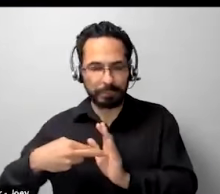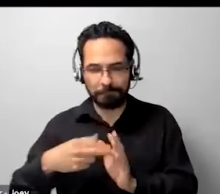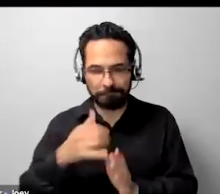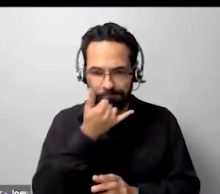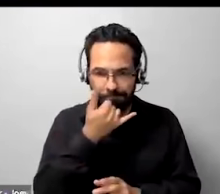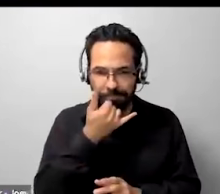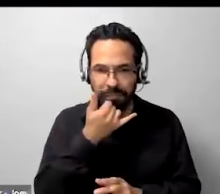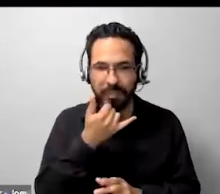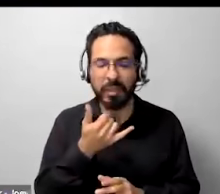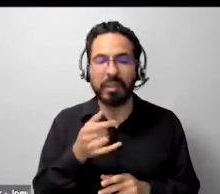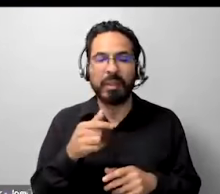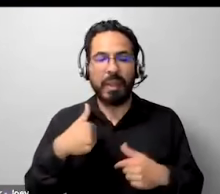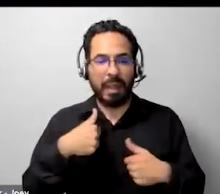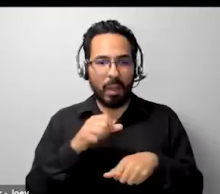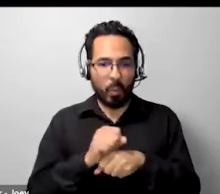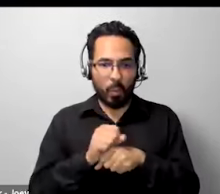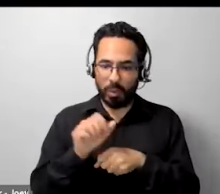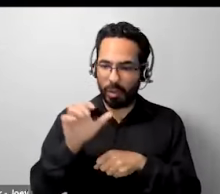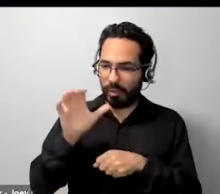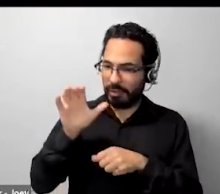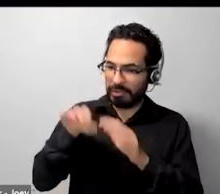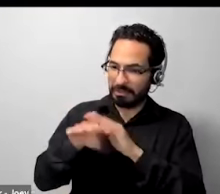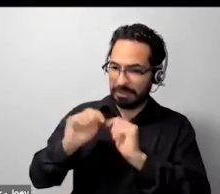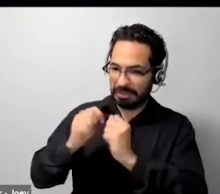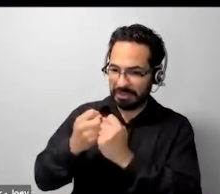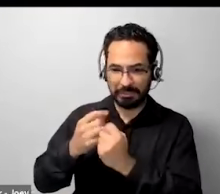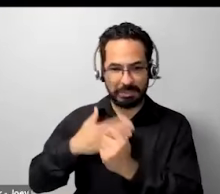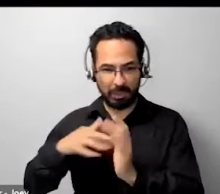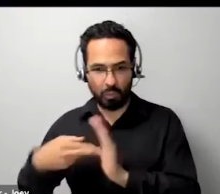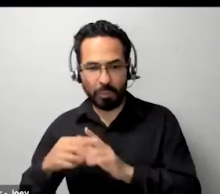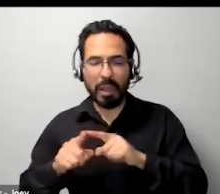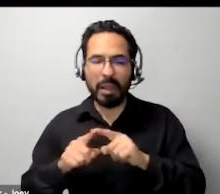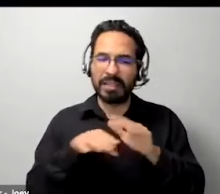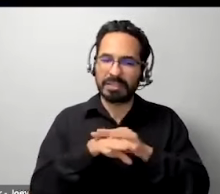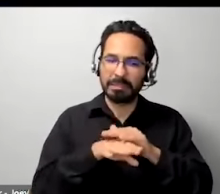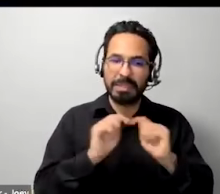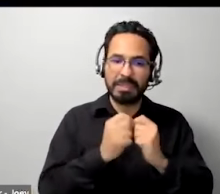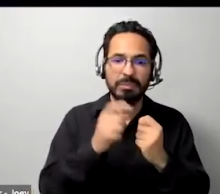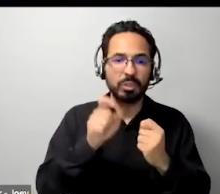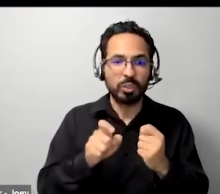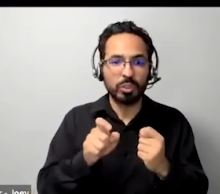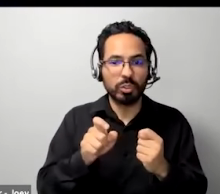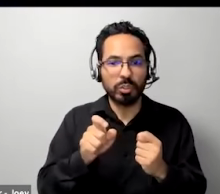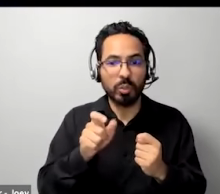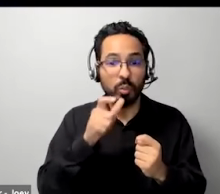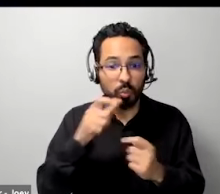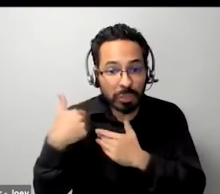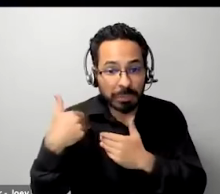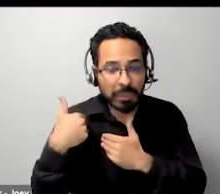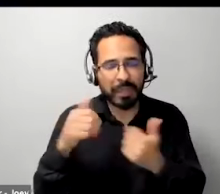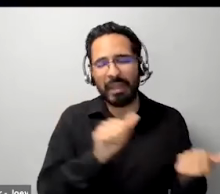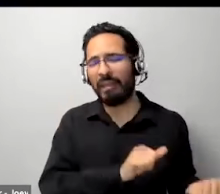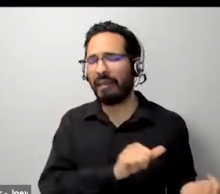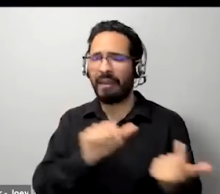and it's my role, but accessibility should be the responsibility of everybody working in technology.